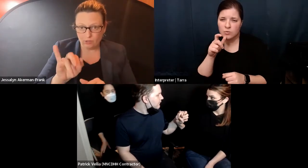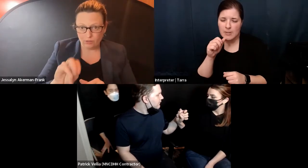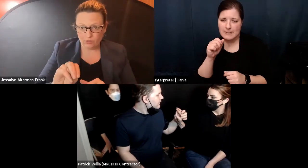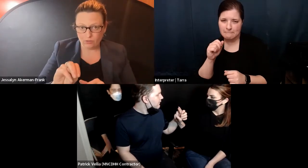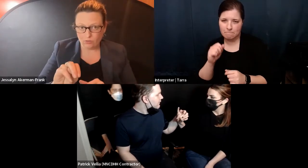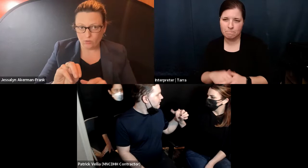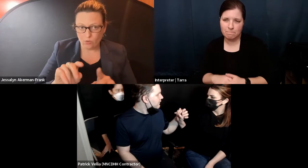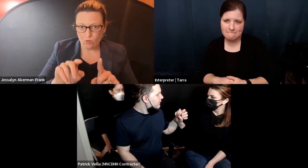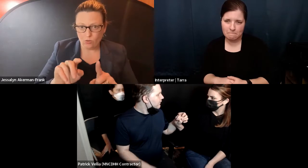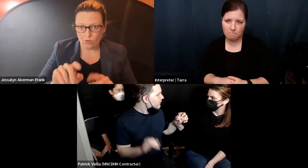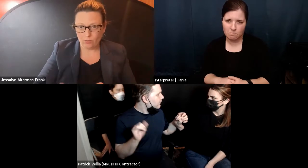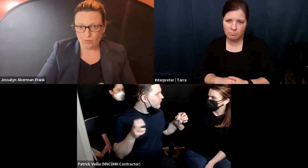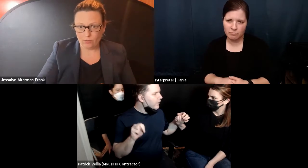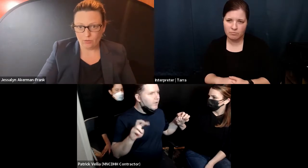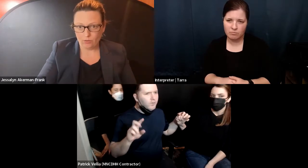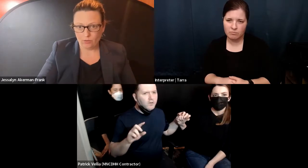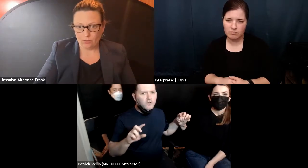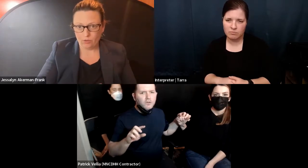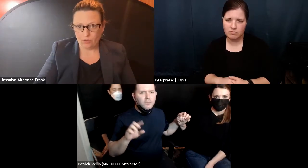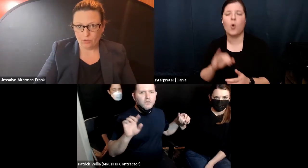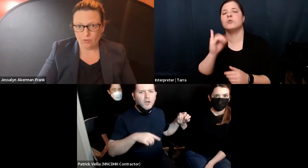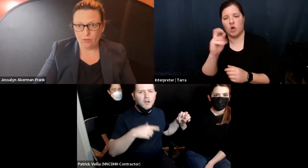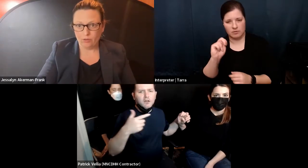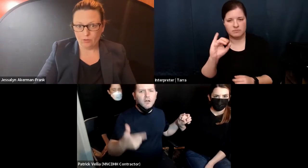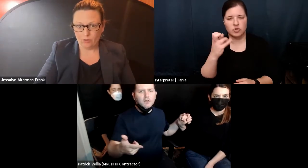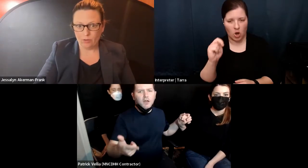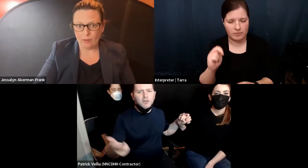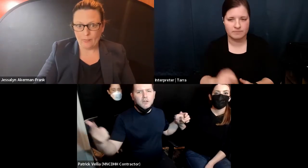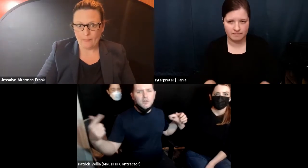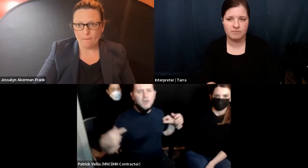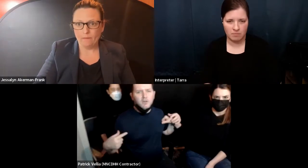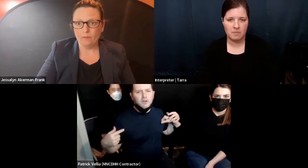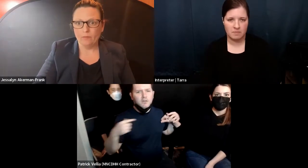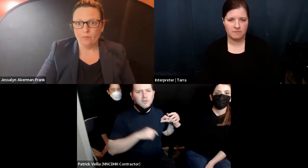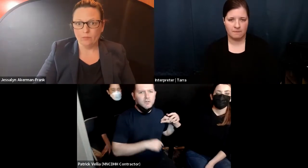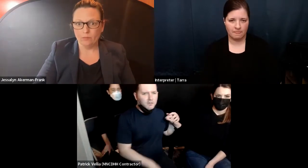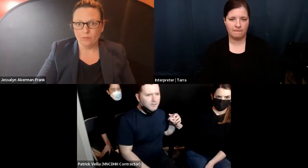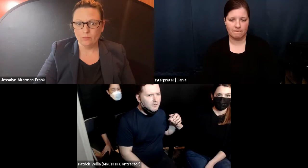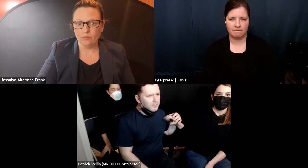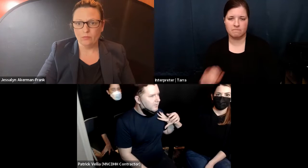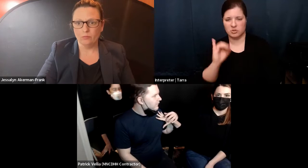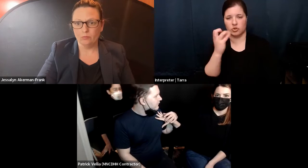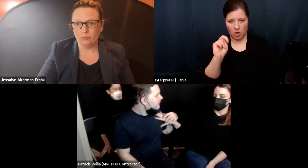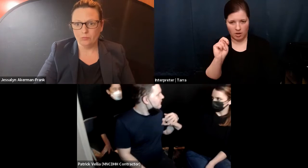Jessalyn: Patrick, I'm turning your screen off. Would you like Erin or would you like to follow our list?